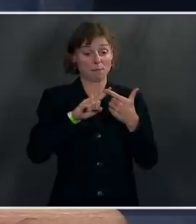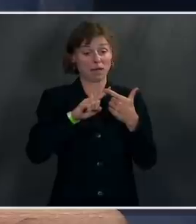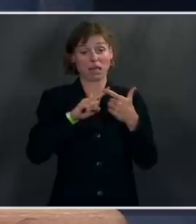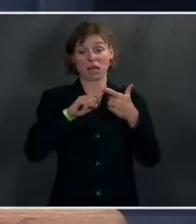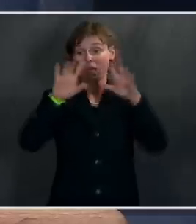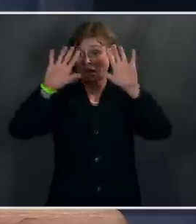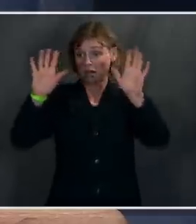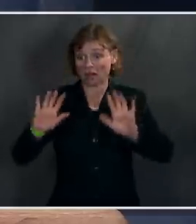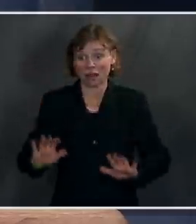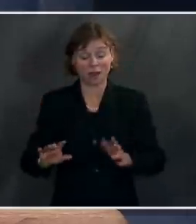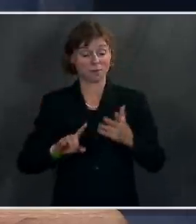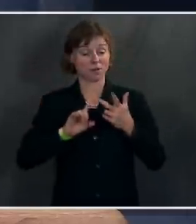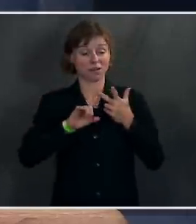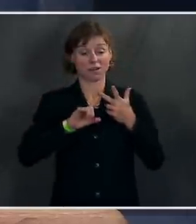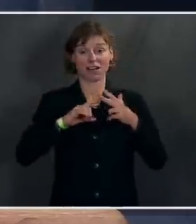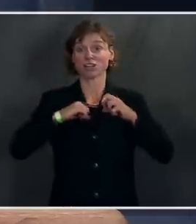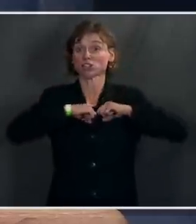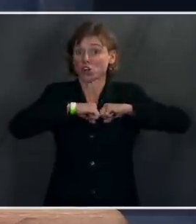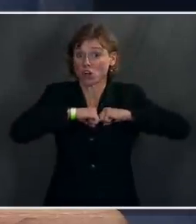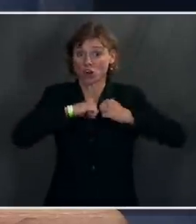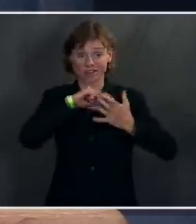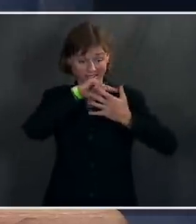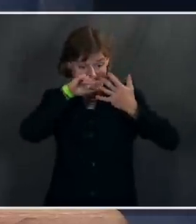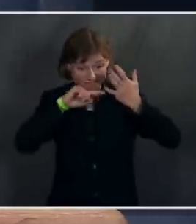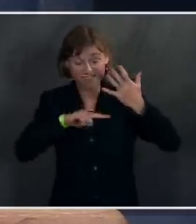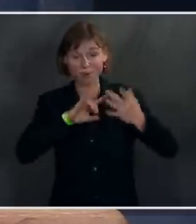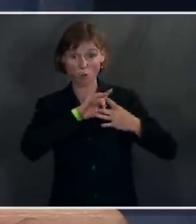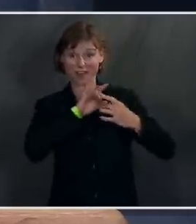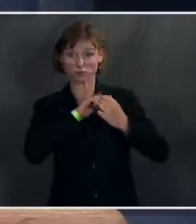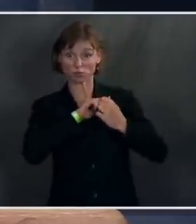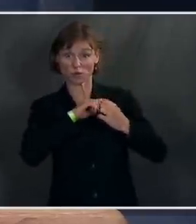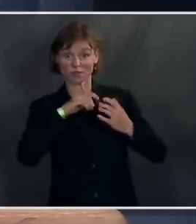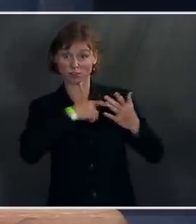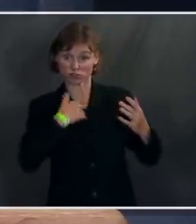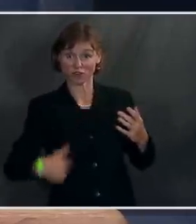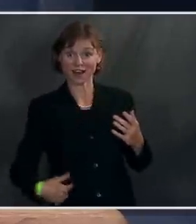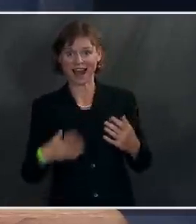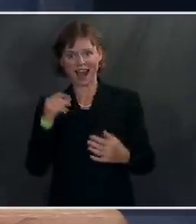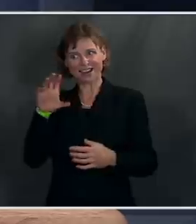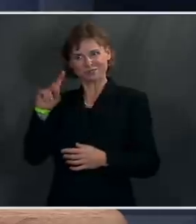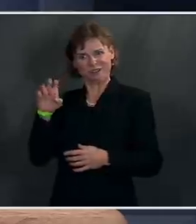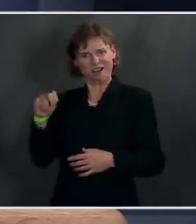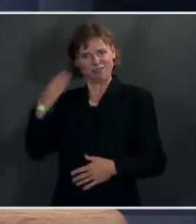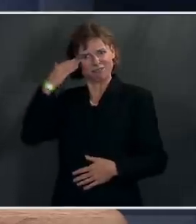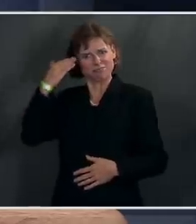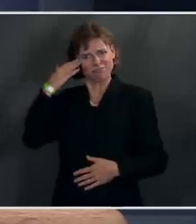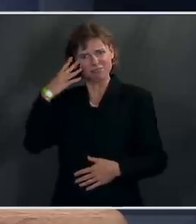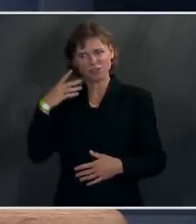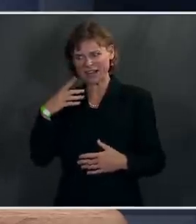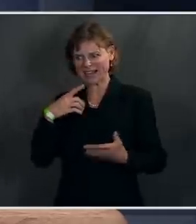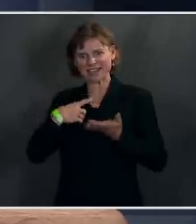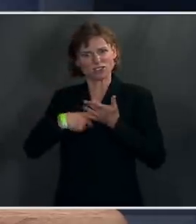And that is, of course, a priority to President Biden. He's spoken about it during the transition. He's spoken about it.